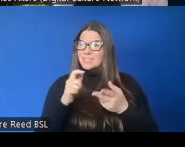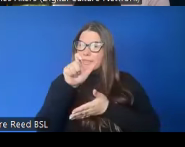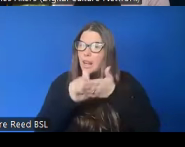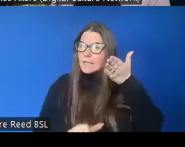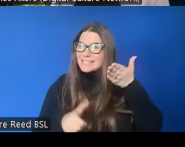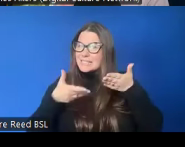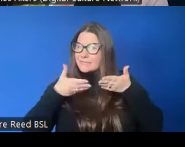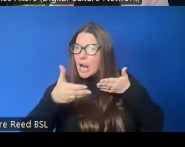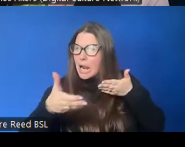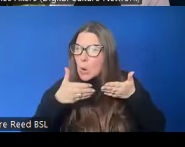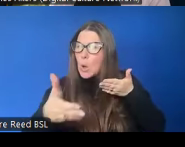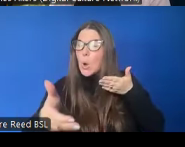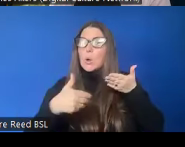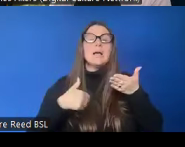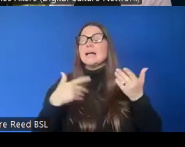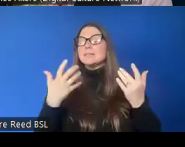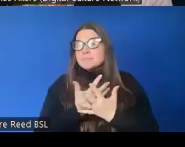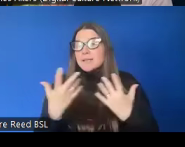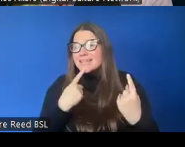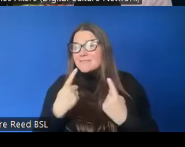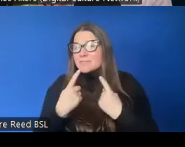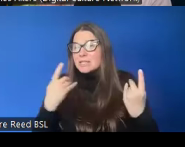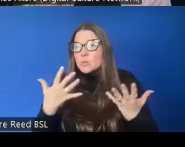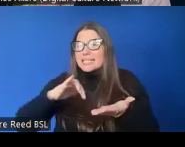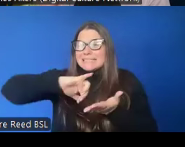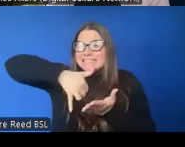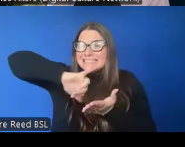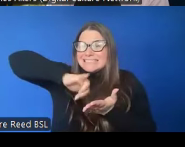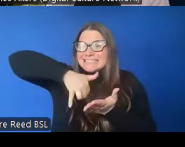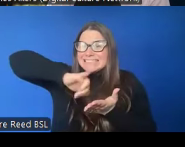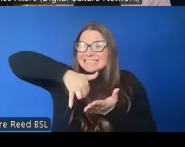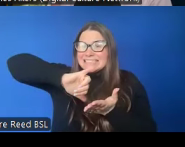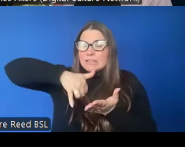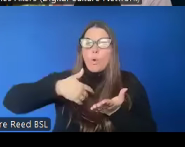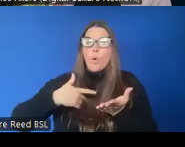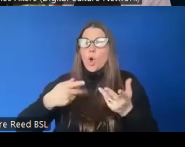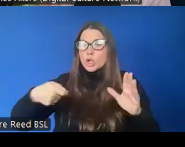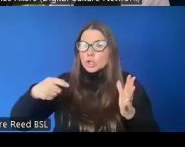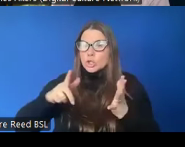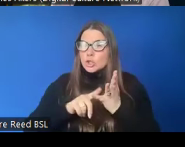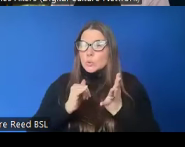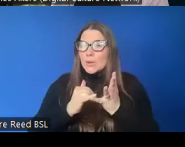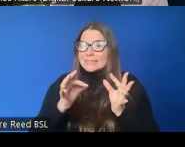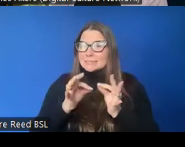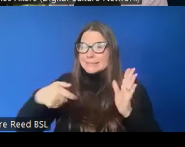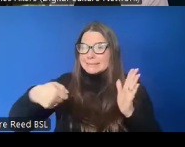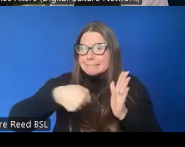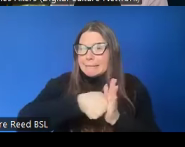A lot of information was on like CD ROMs and USB sticks or in people's brains. It's not very efficient.